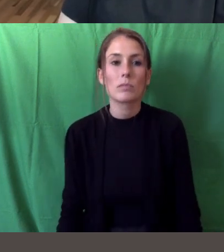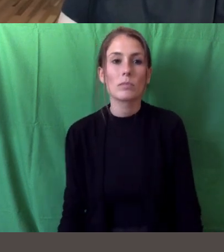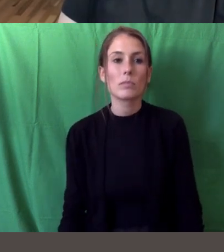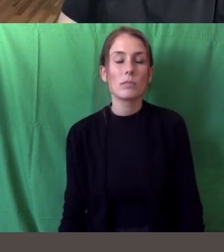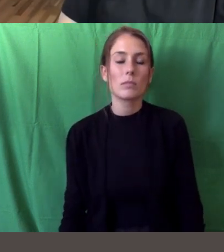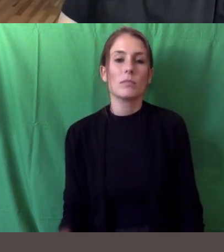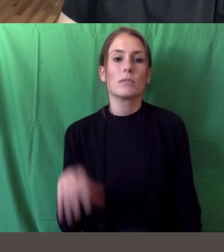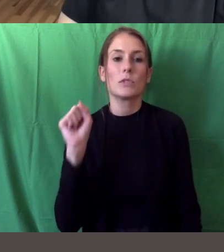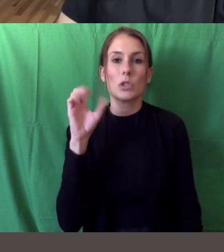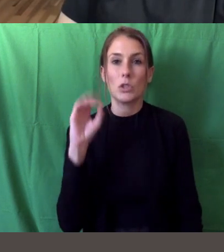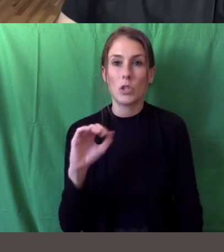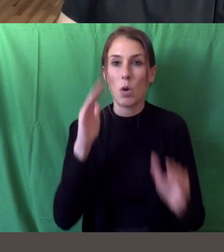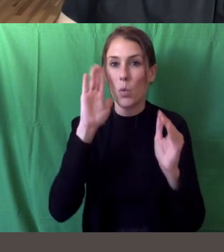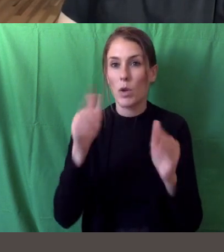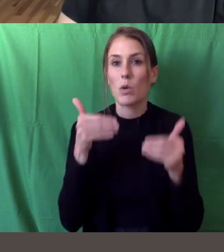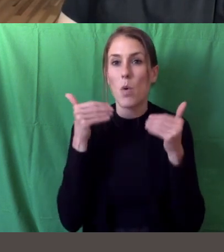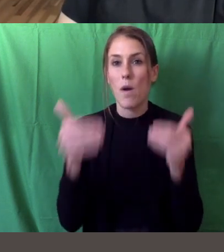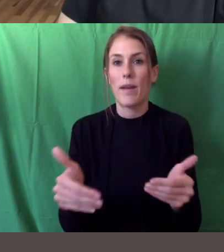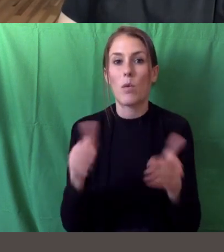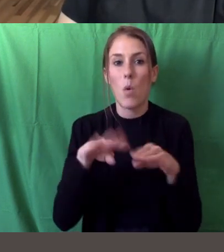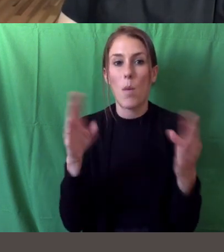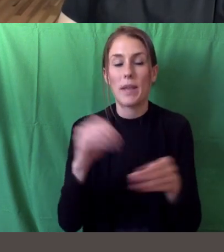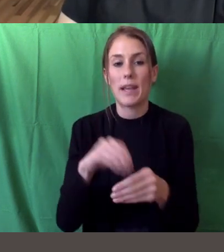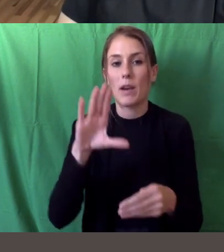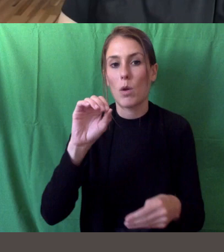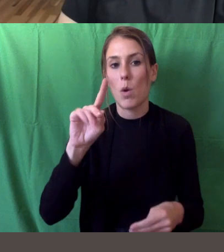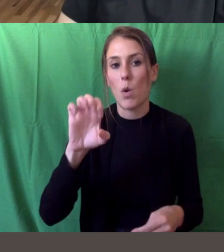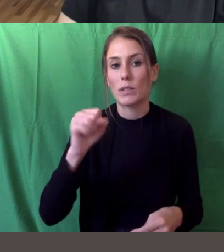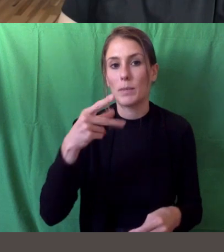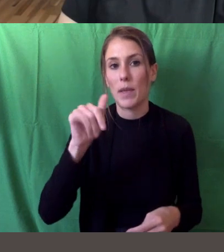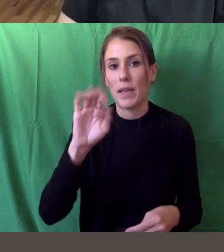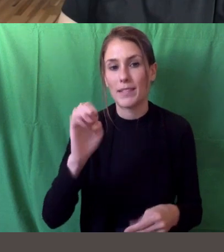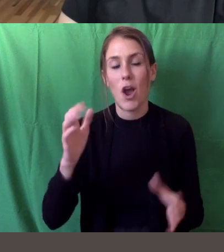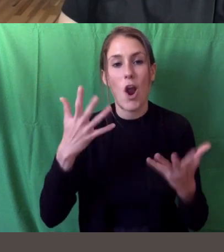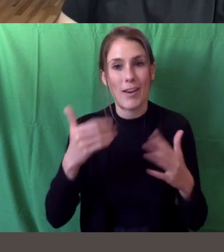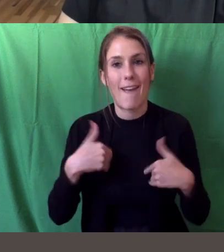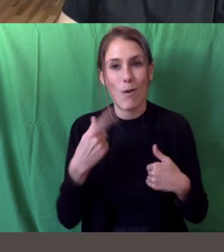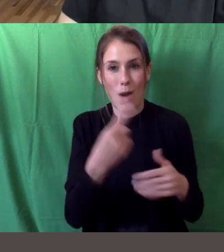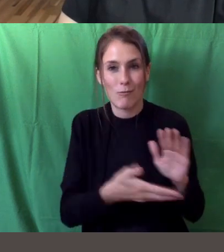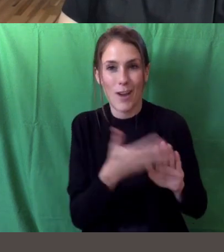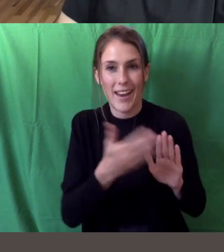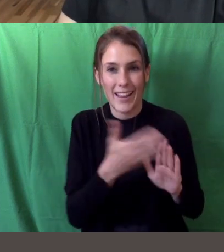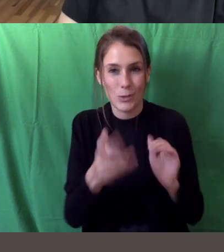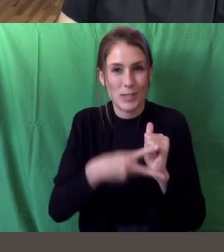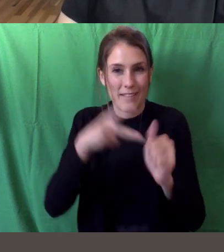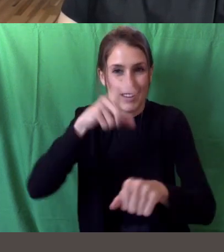So let's open this up in a Codespace. I already have a Codespace running to save us a bit of time.